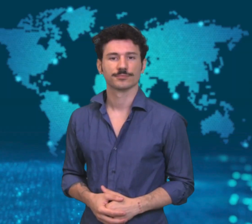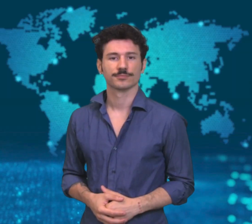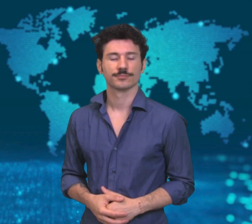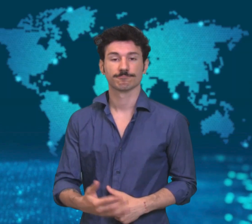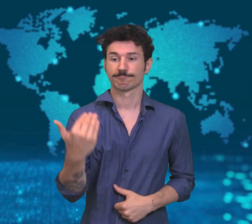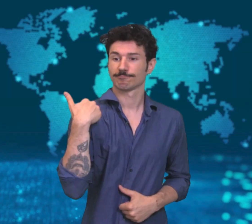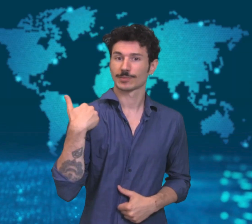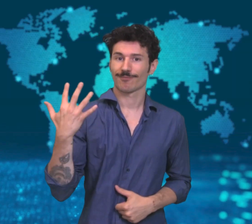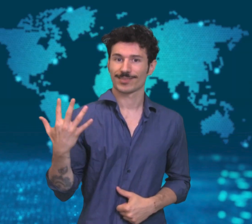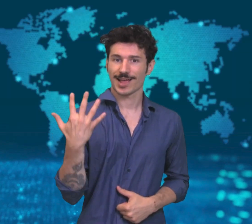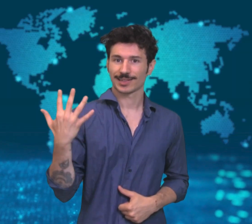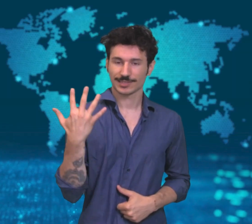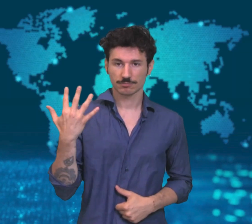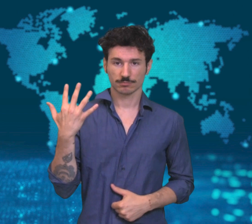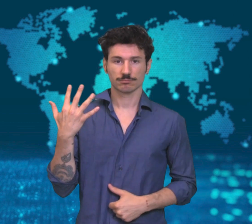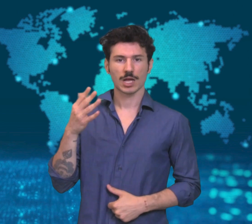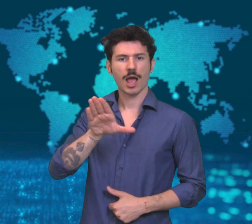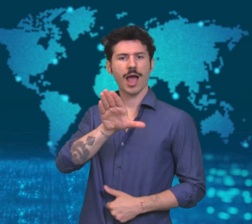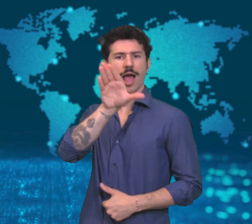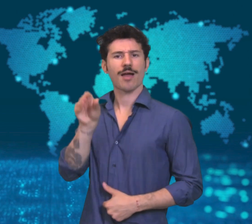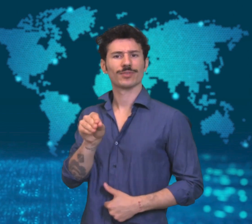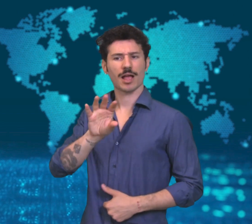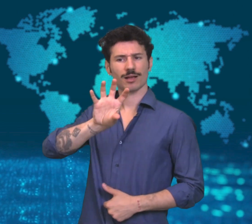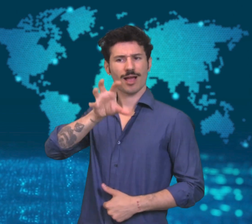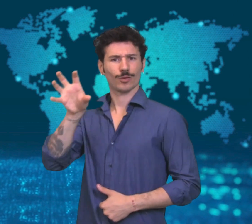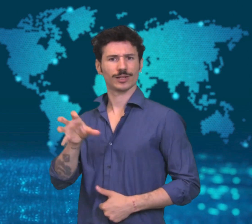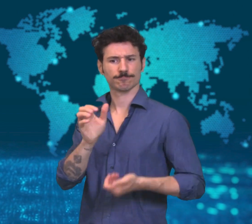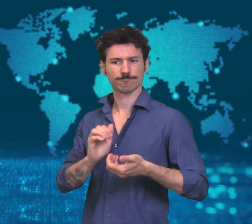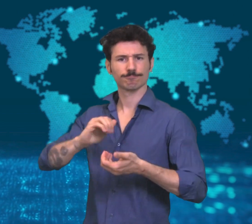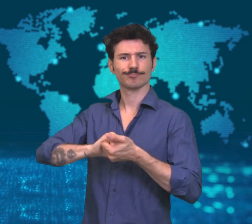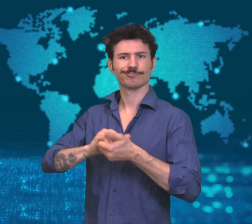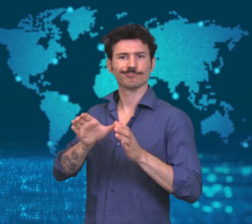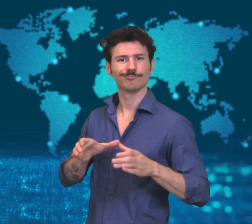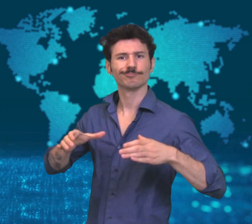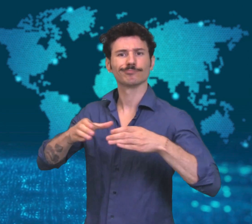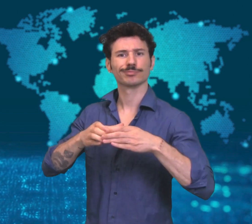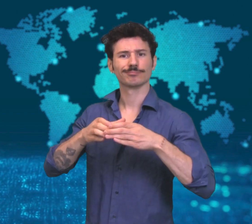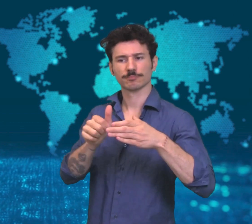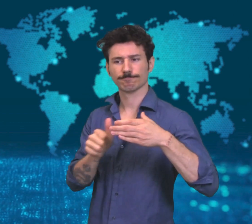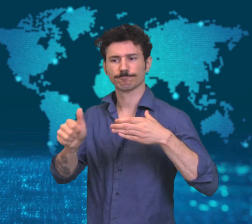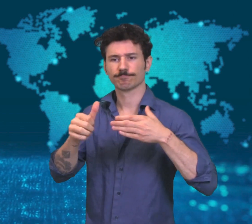[Alessio]: Last Friday, a group of African nations,